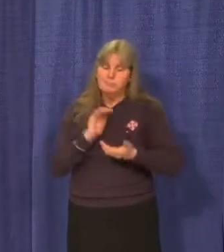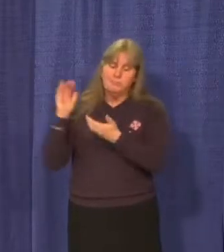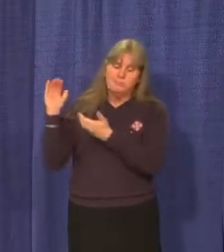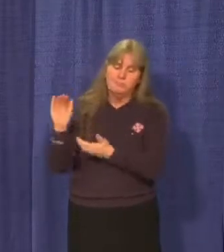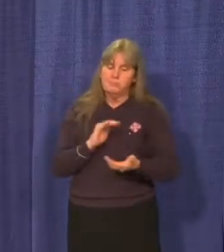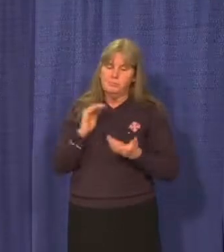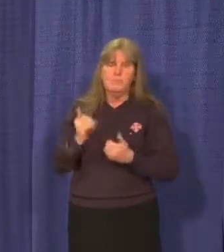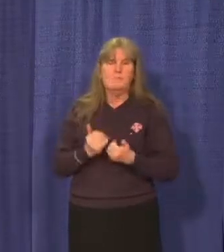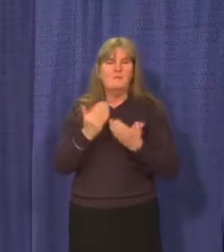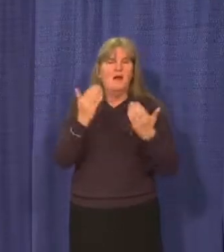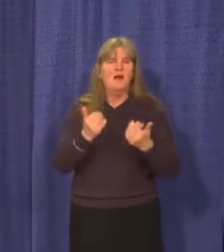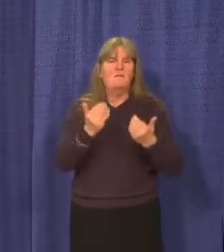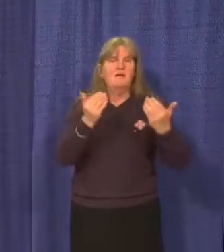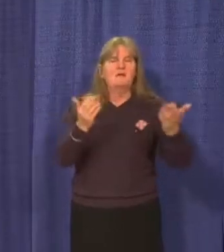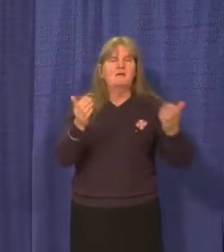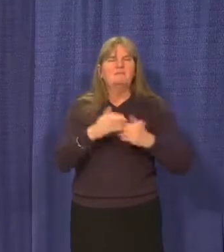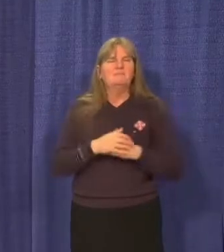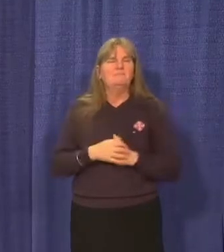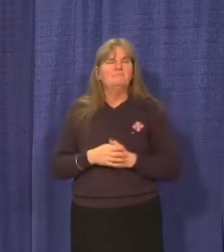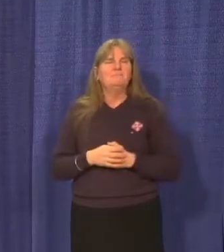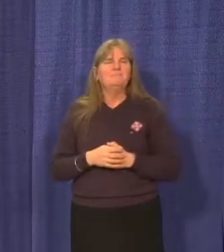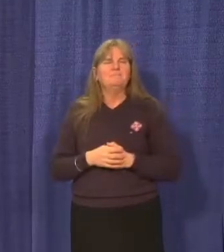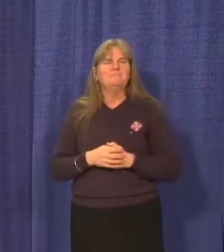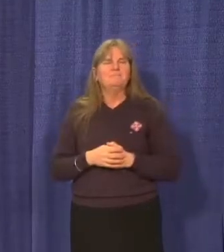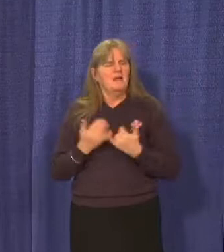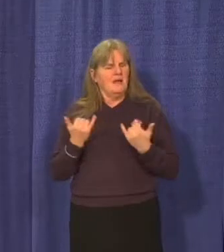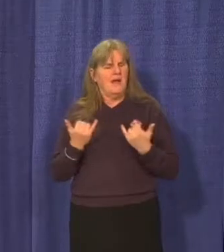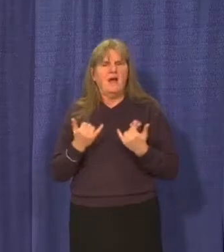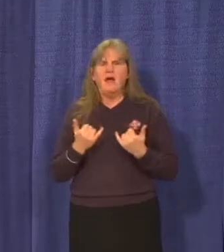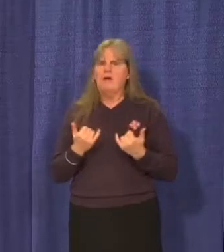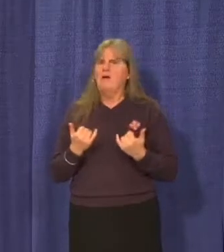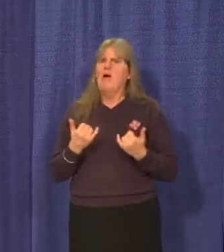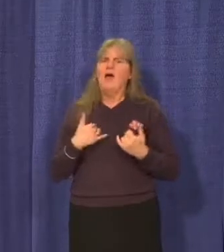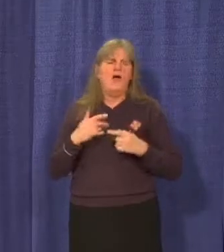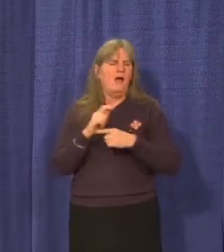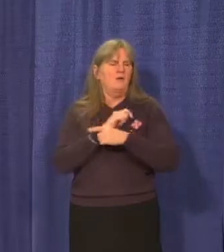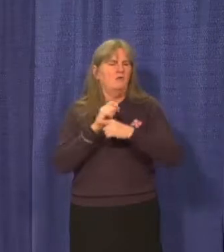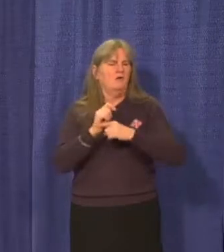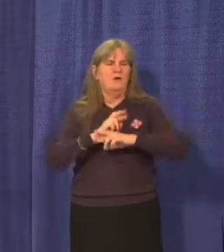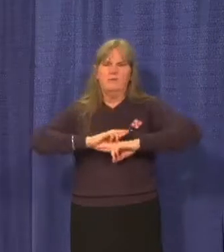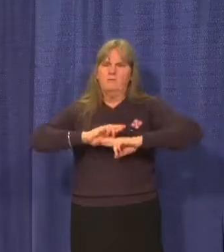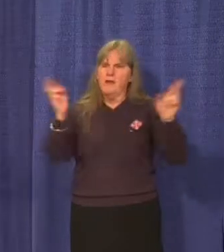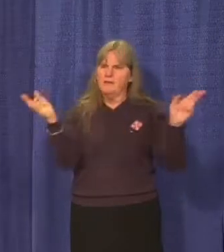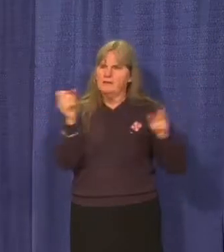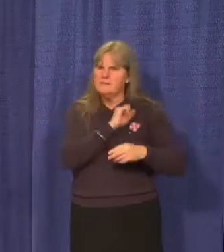vaccinated as quickly as possible, because we now have the training and place. We now have the safety